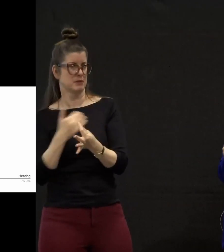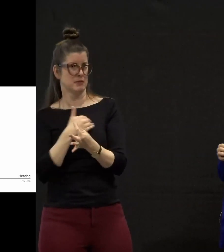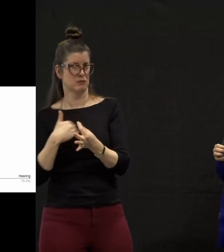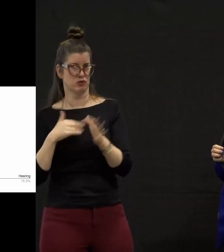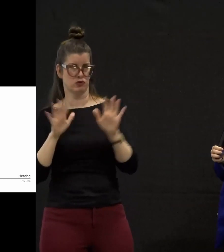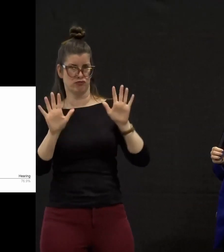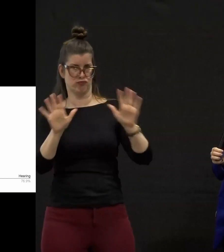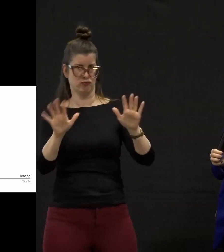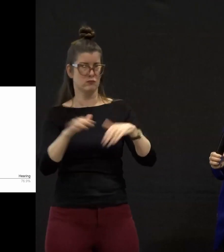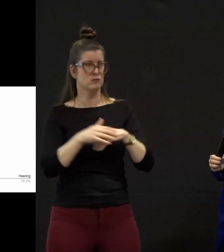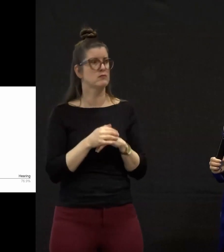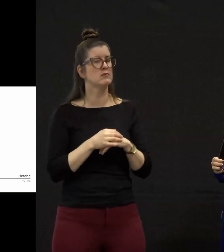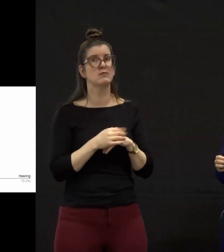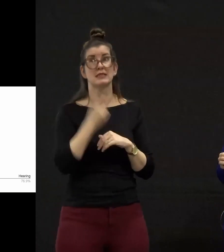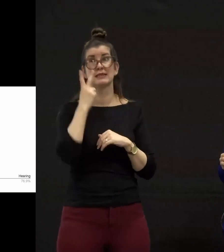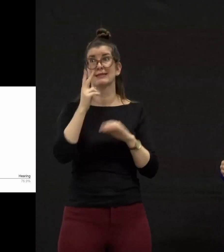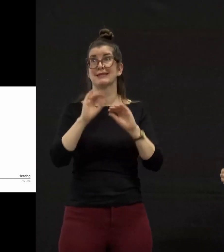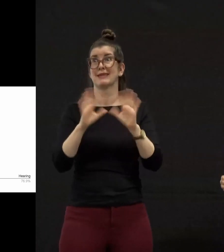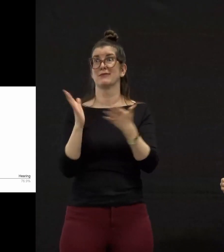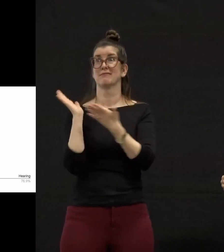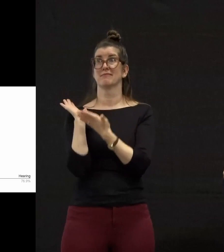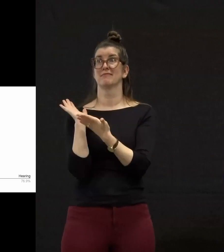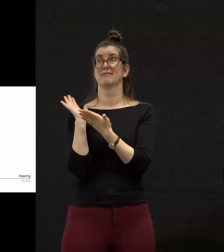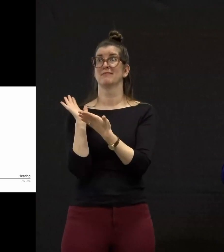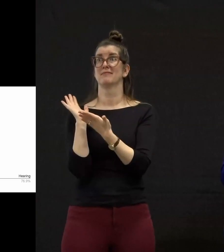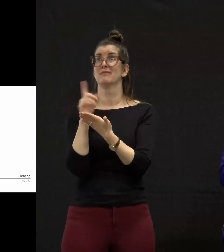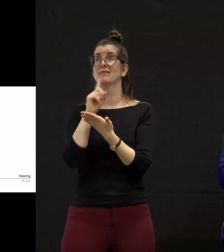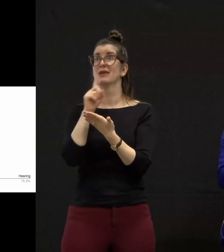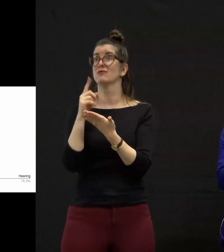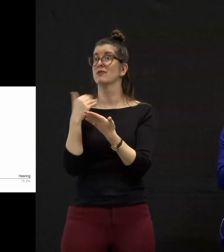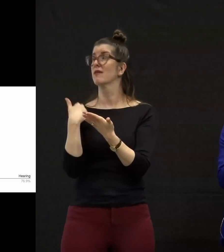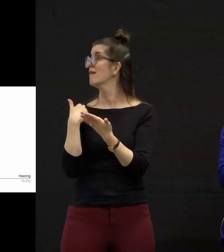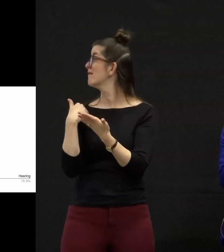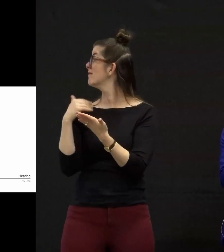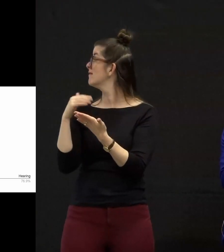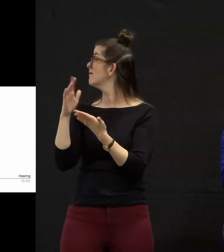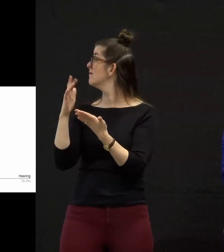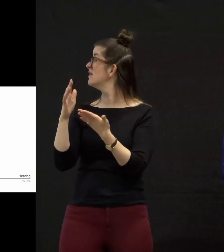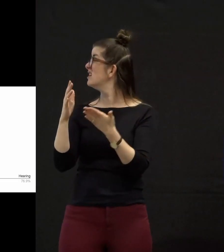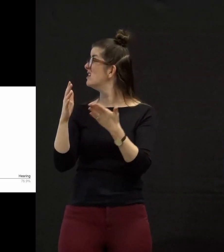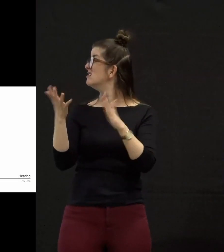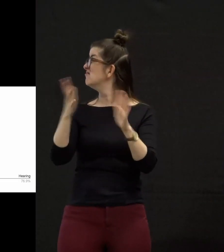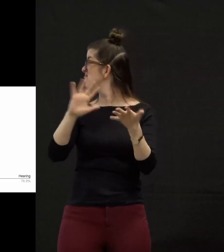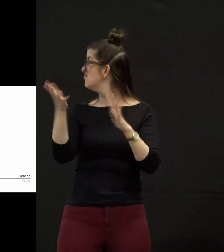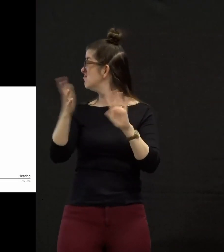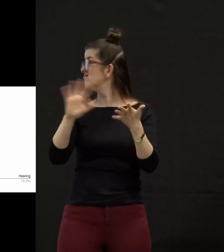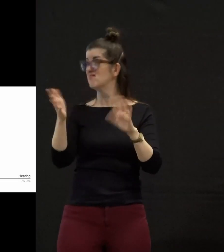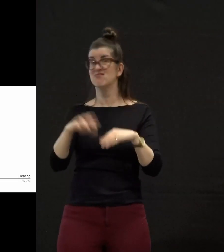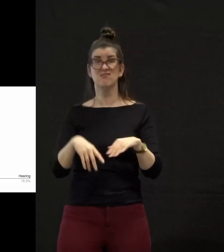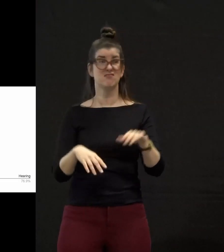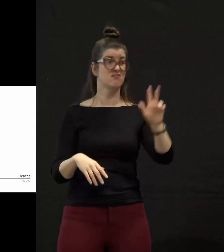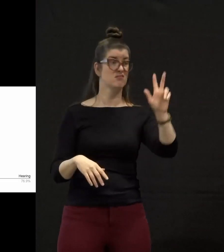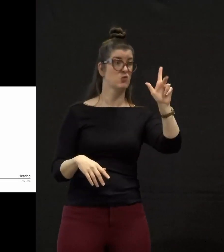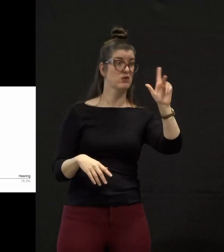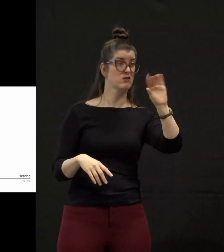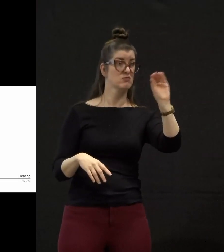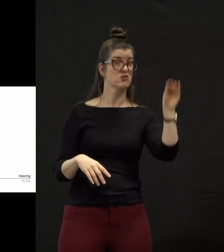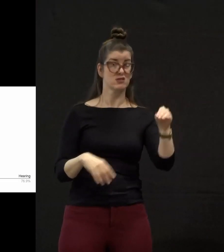And you can see that we actually have a somewhat solid chunk, 23% of kiddos came from a family